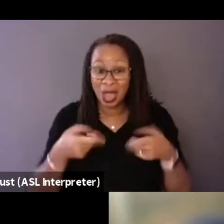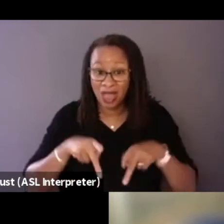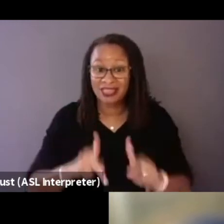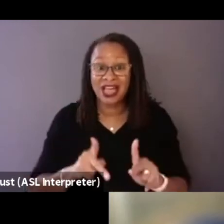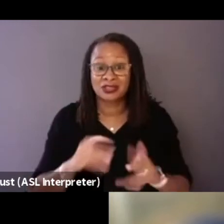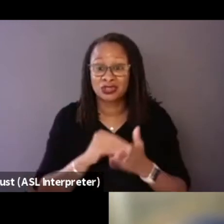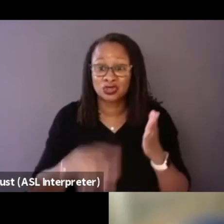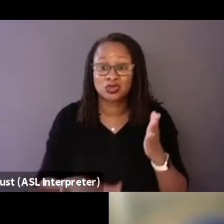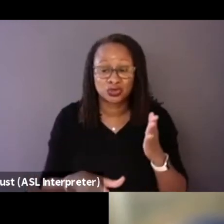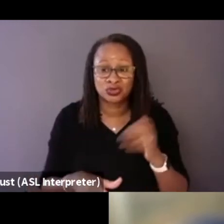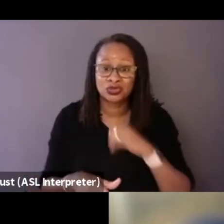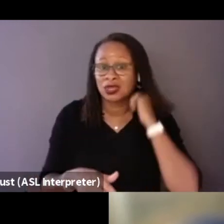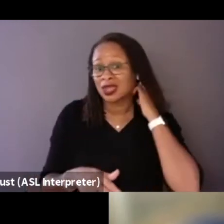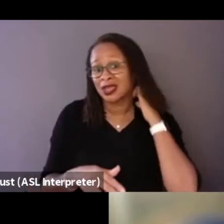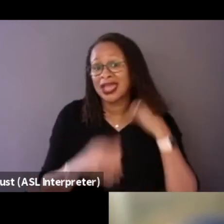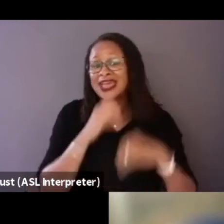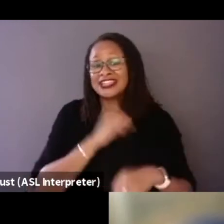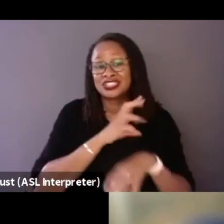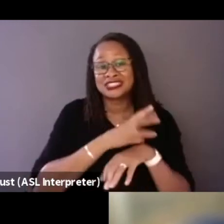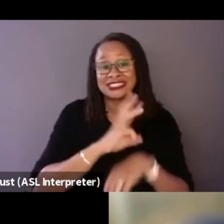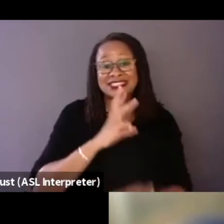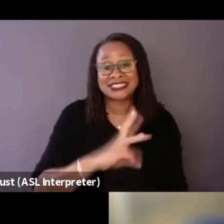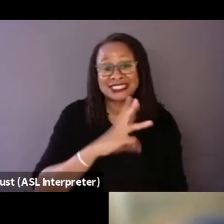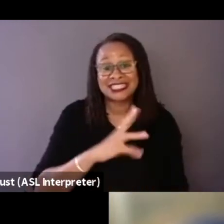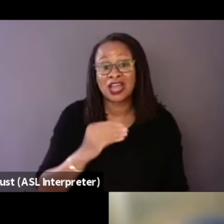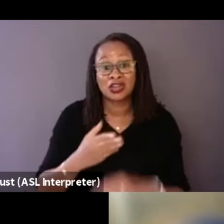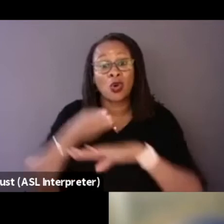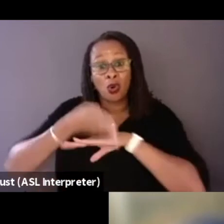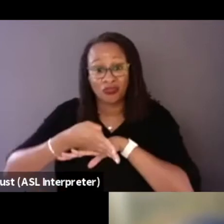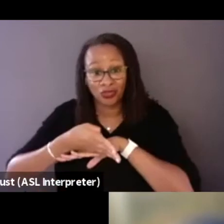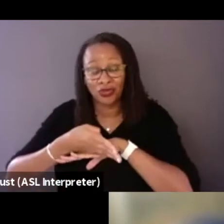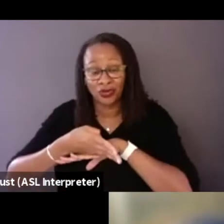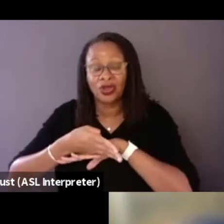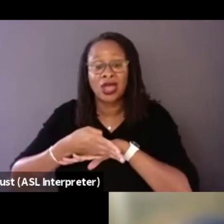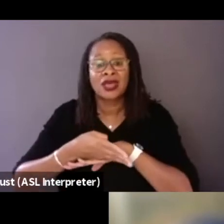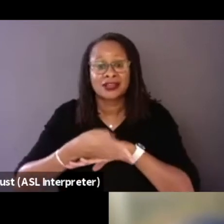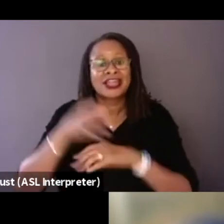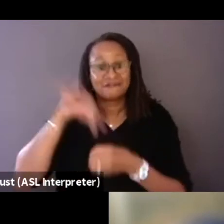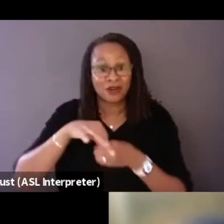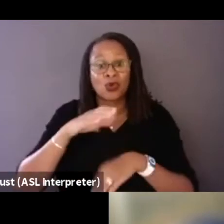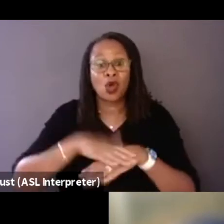to vote when school board members go up for vote. So I'll let them speak more to that,